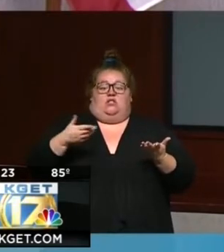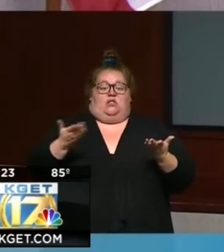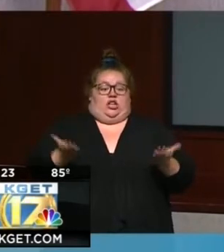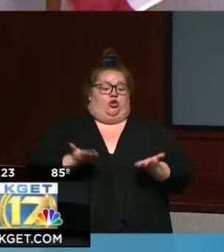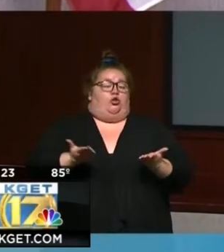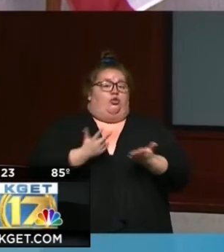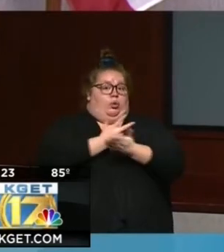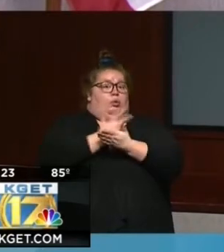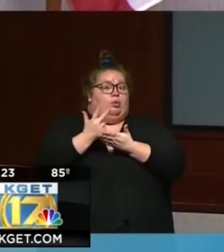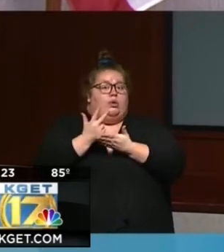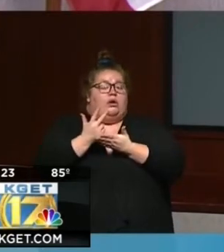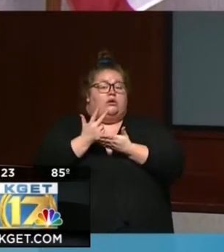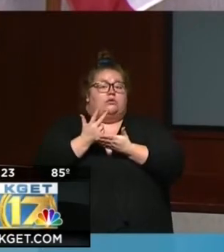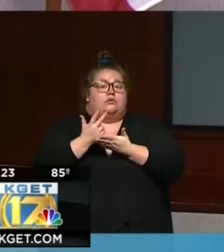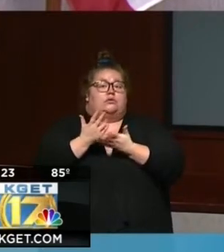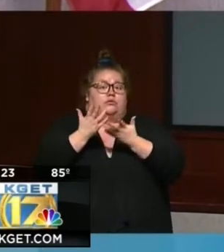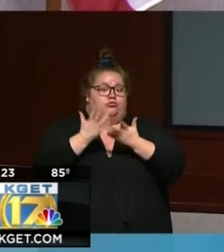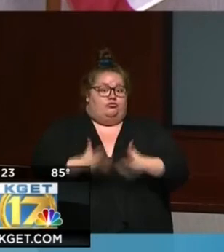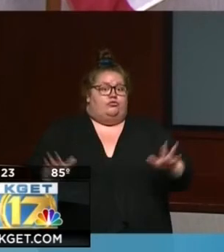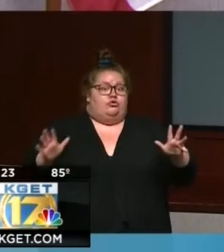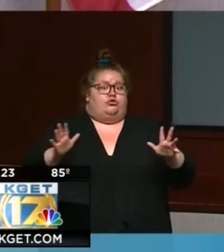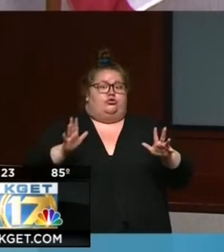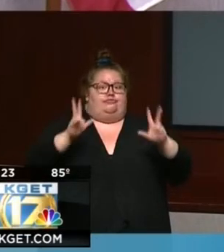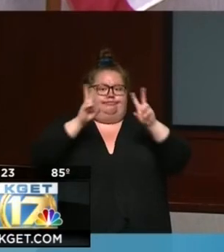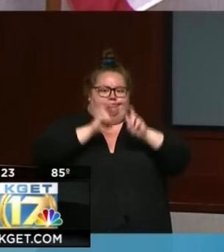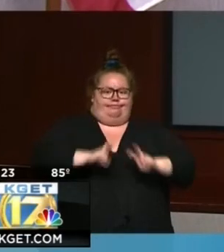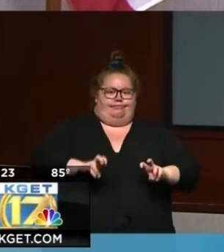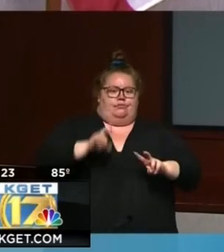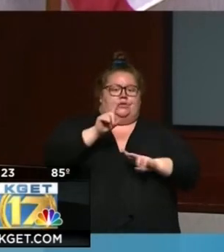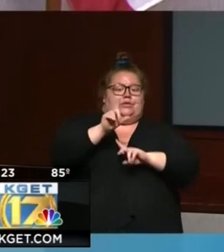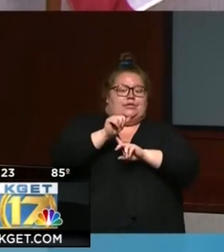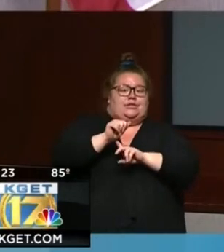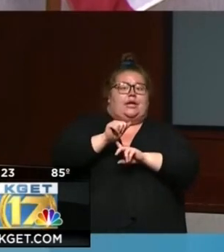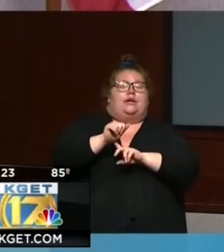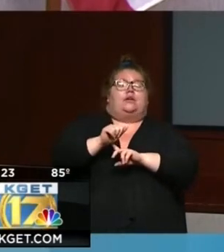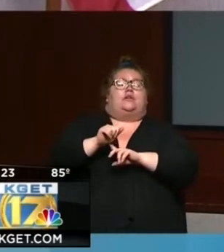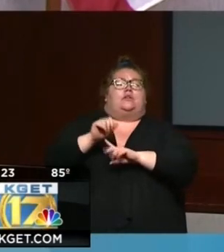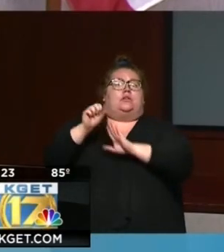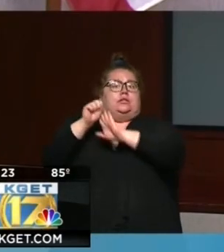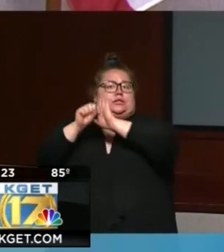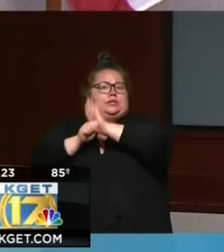ADMINISTRATION WILL SAY SAY. I SUSPECT ONCE WE GET THREE WEEKS INTO THIS, WE TAKE